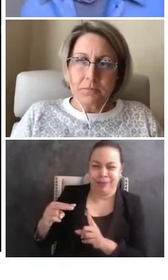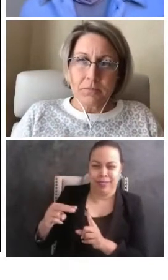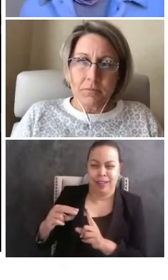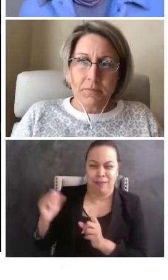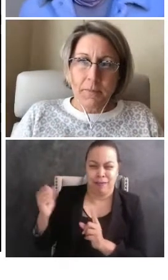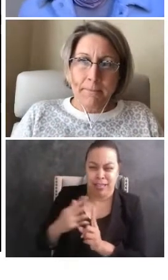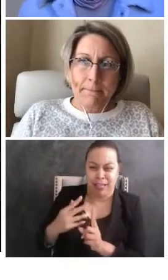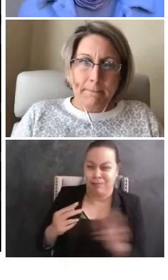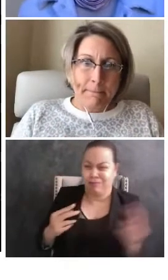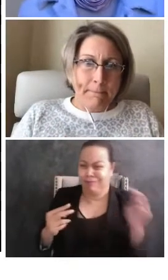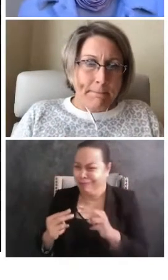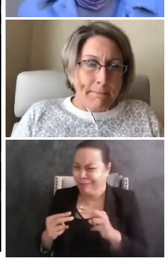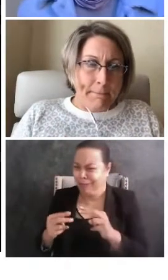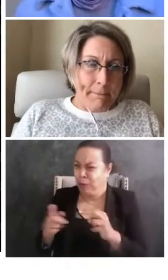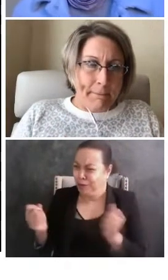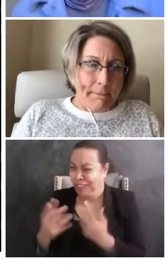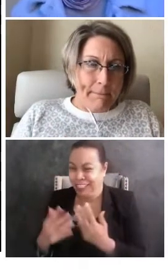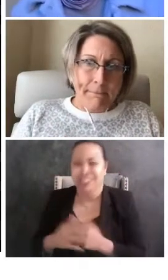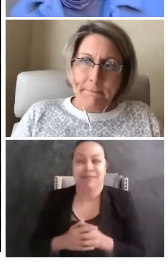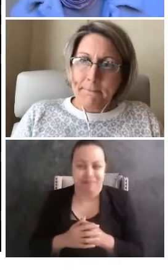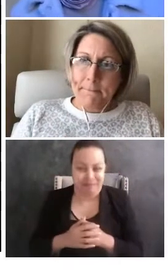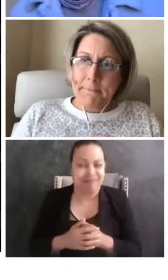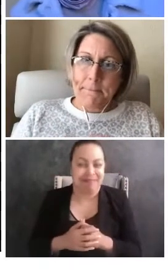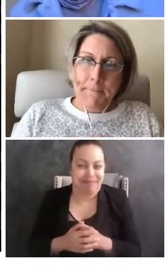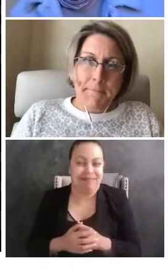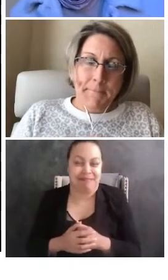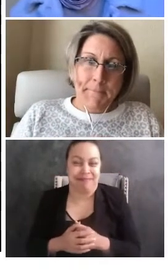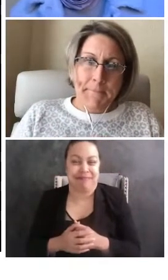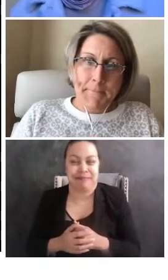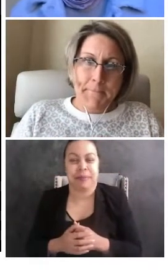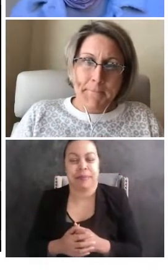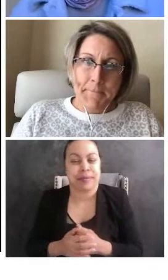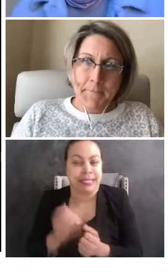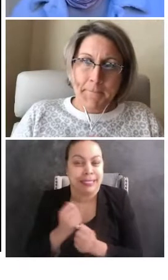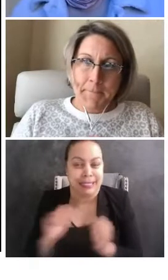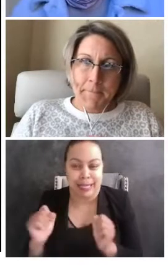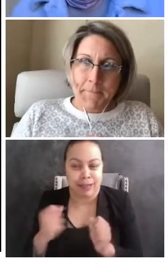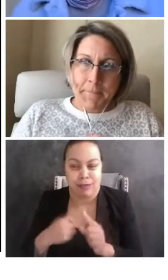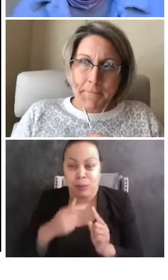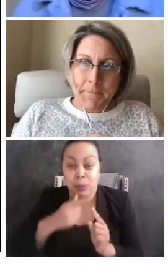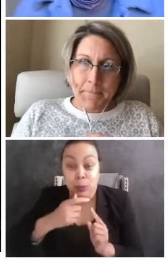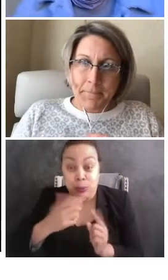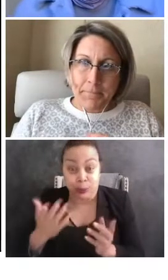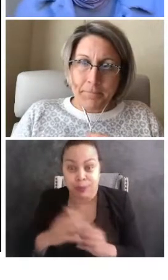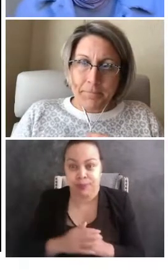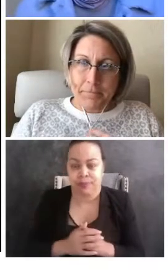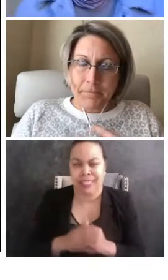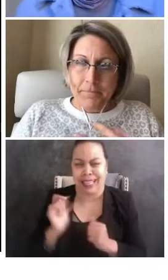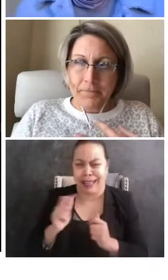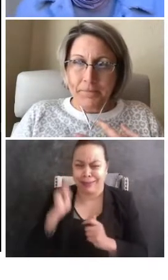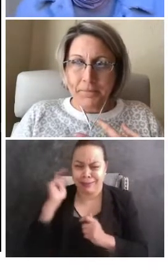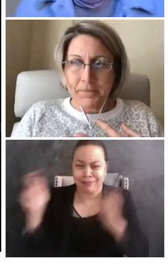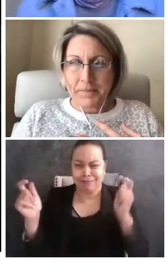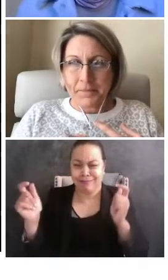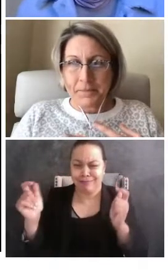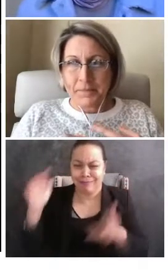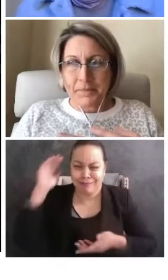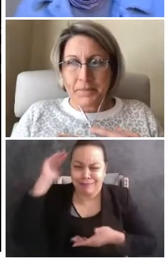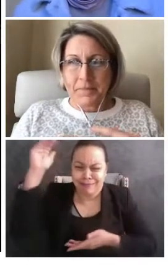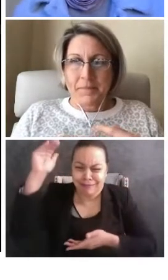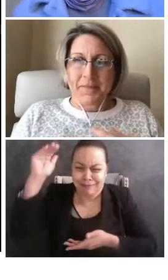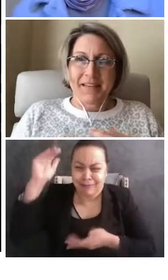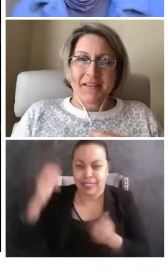Jeffrey: That piece stretches from 9 feet to almost 12 feet.